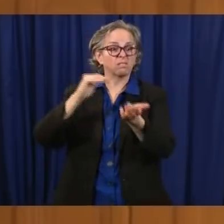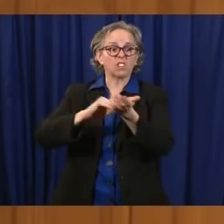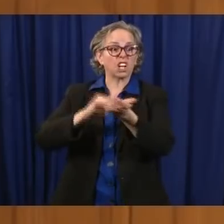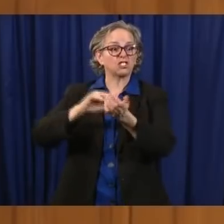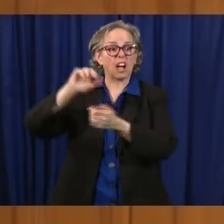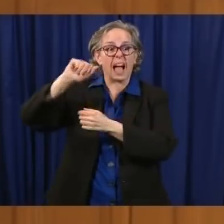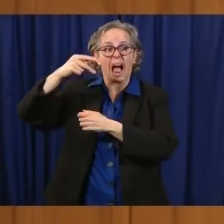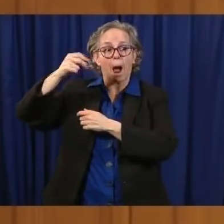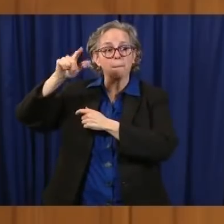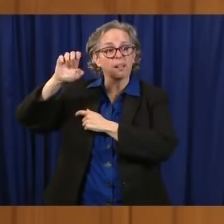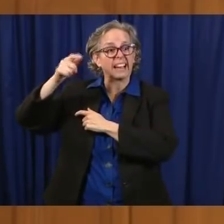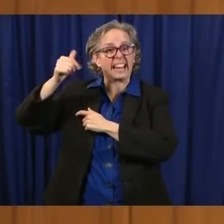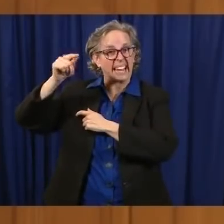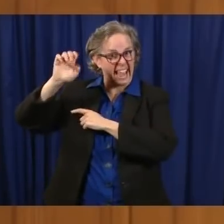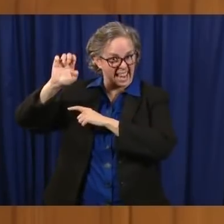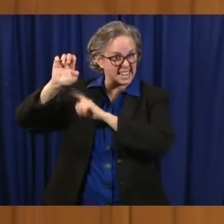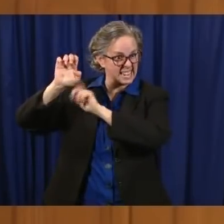HEAD OF MEDICAID, THEY'VE BEEN